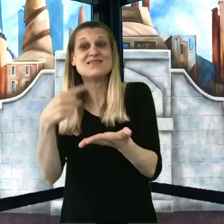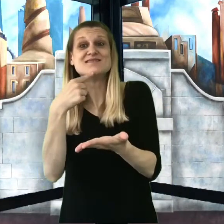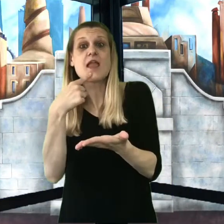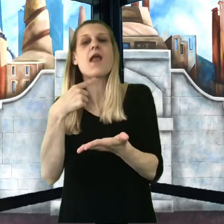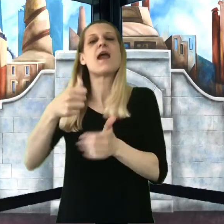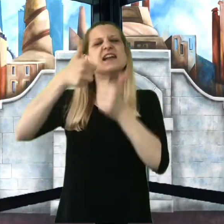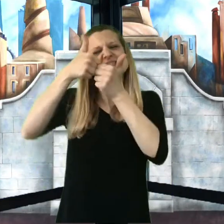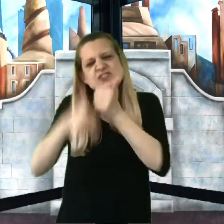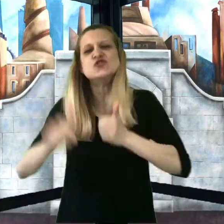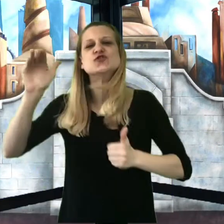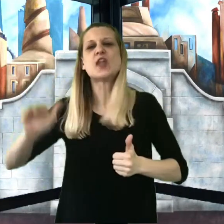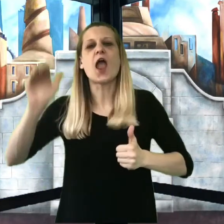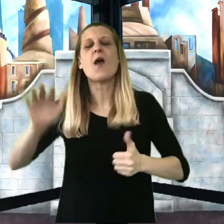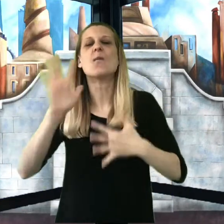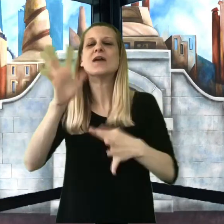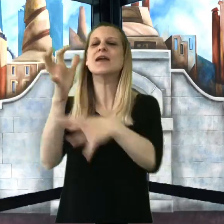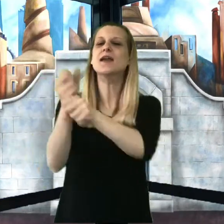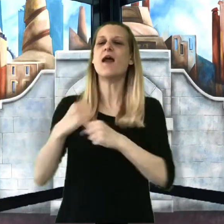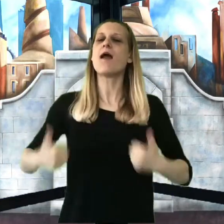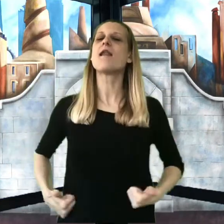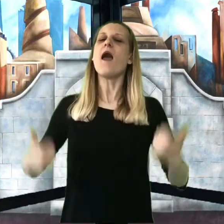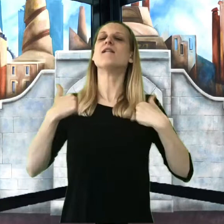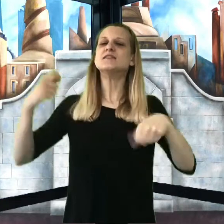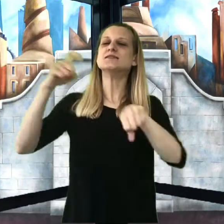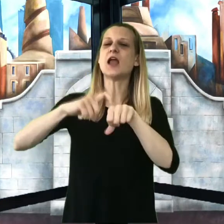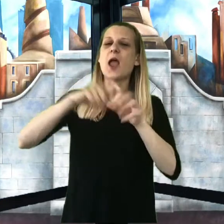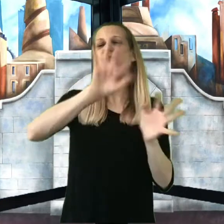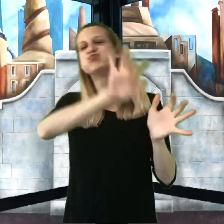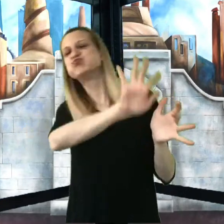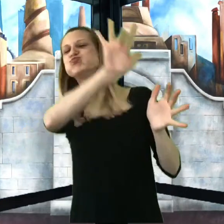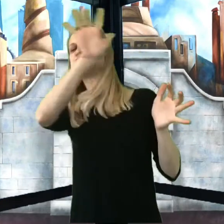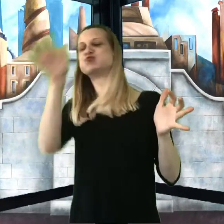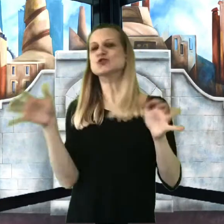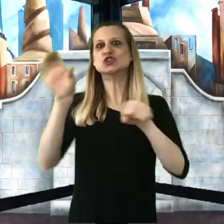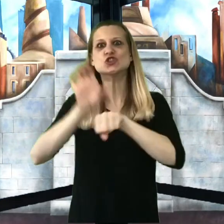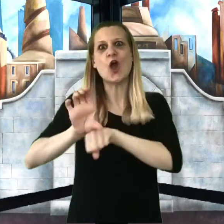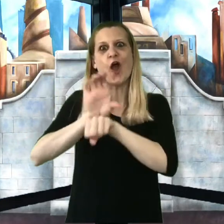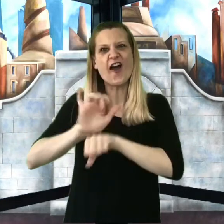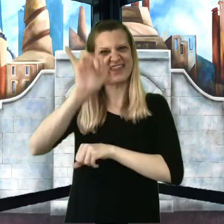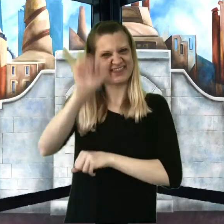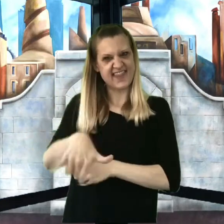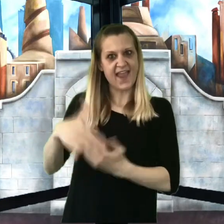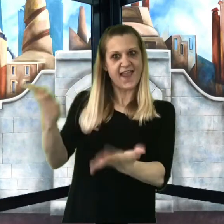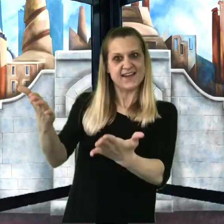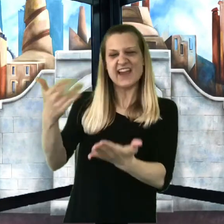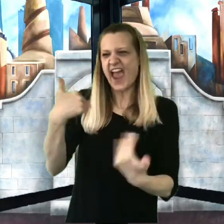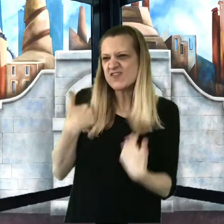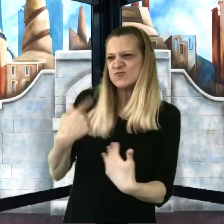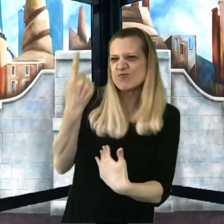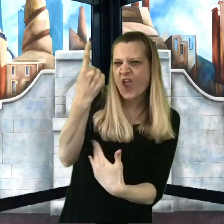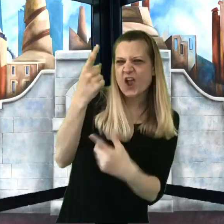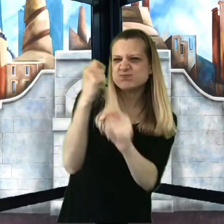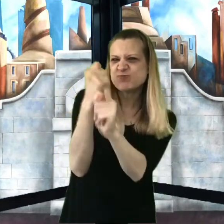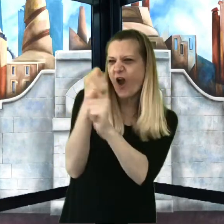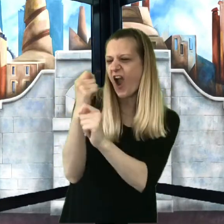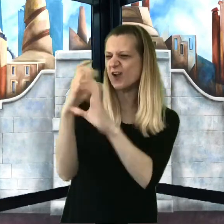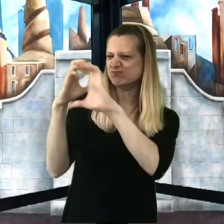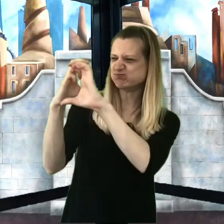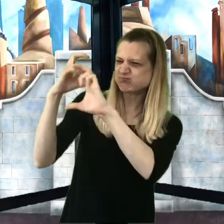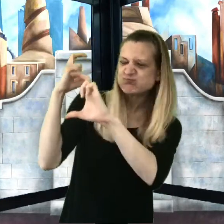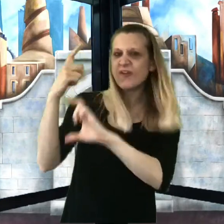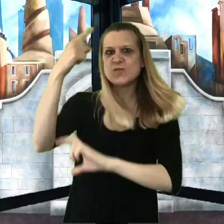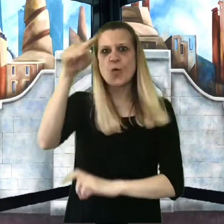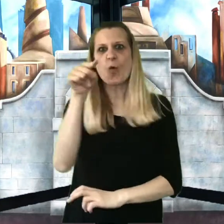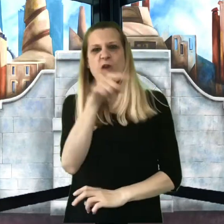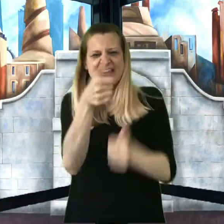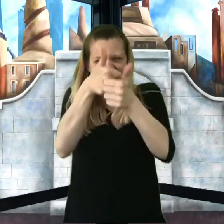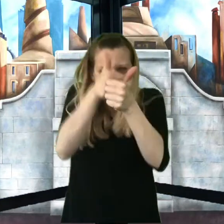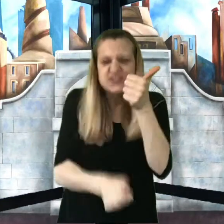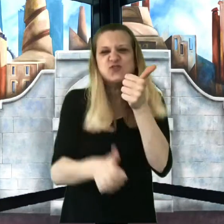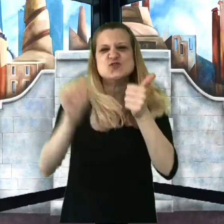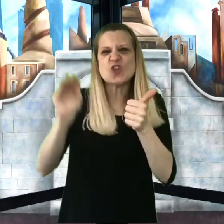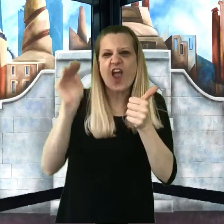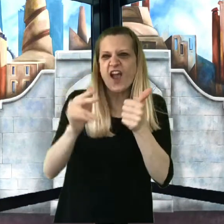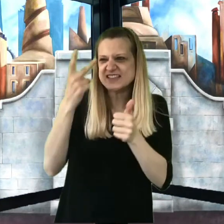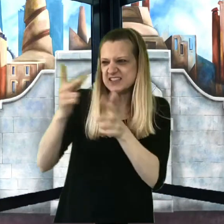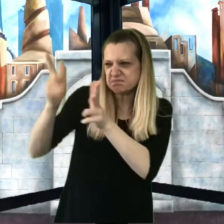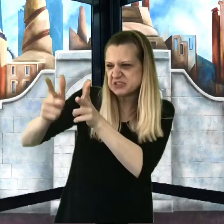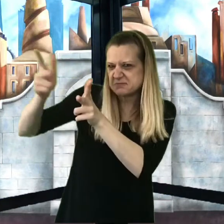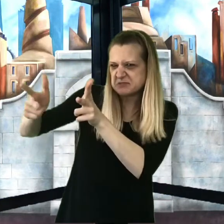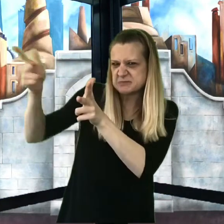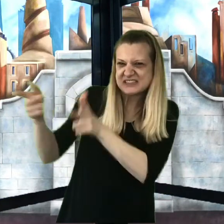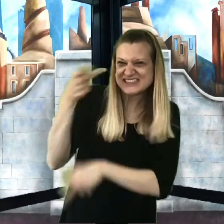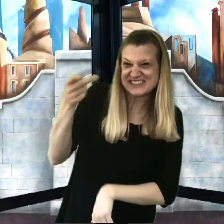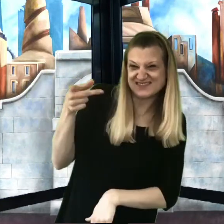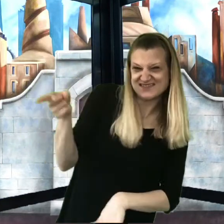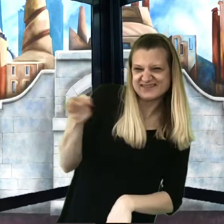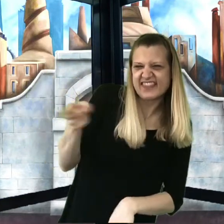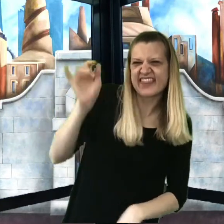Every child goes home with a lifetime’s supply of candies. There’s one truckload for each of them, loaded to the brim. Ah-ha,"